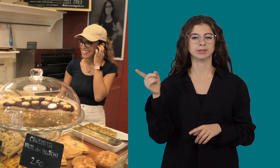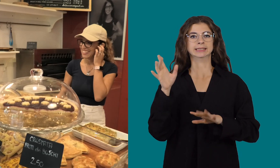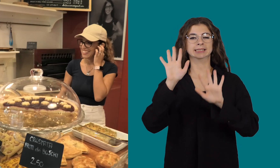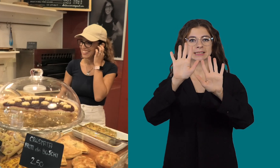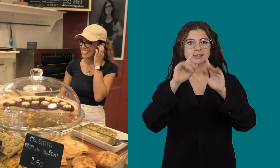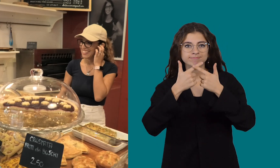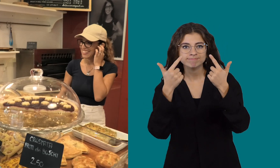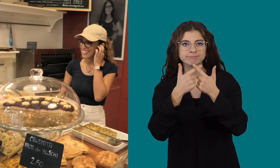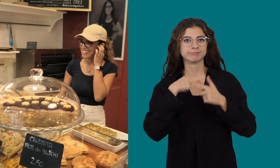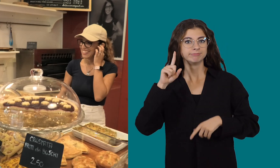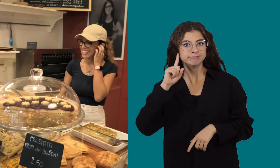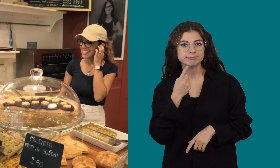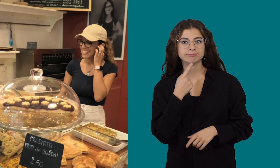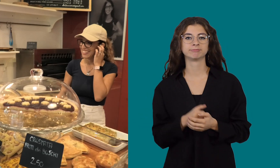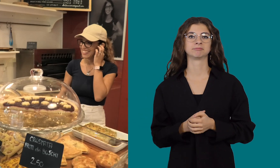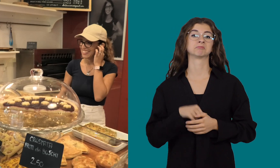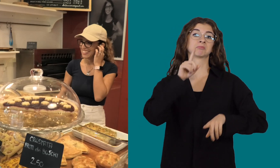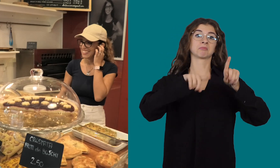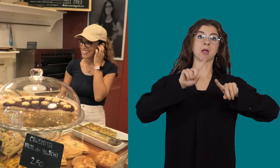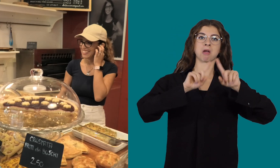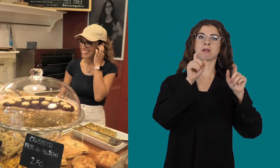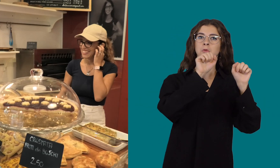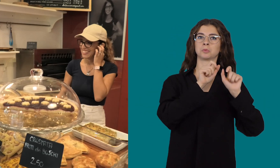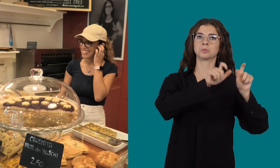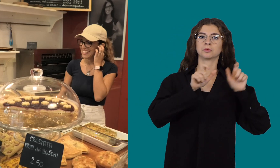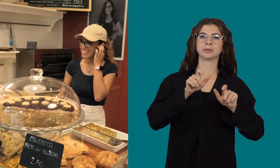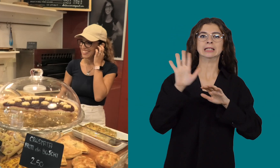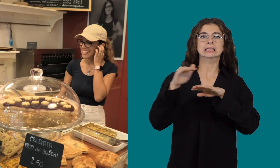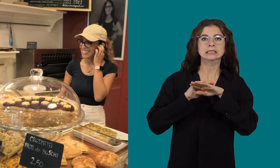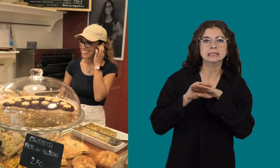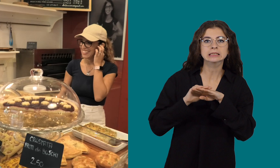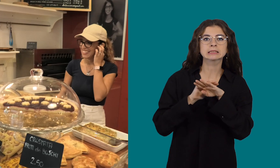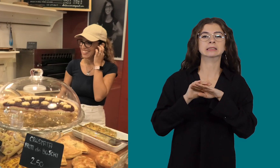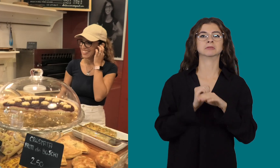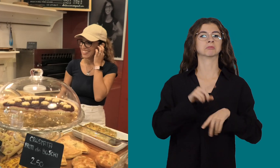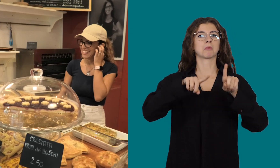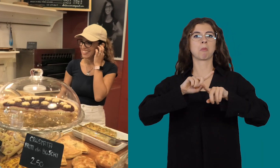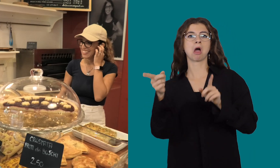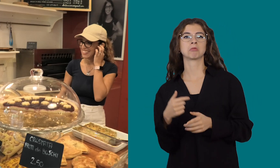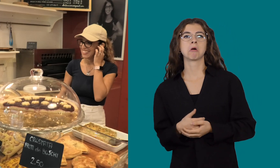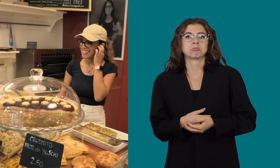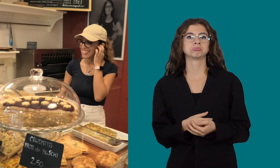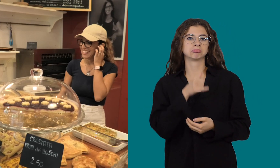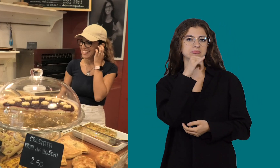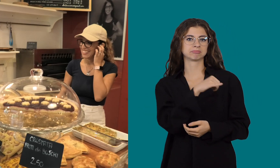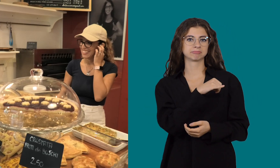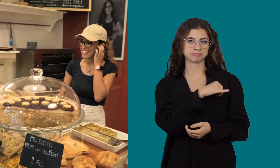Then Alice has to explan hat she is deaf. Some customers apologies, others don't care,